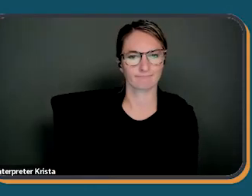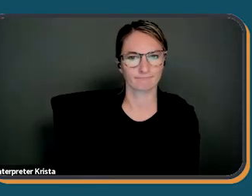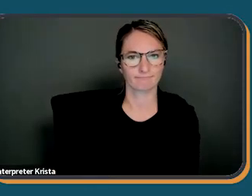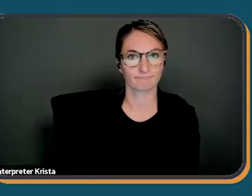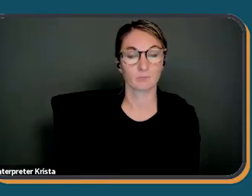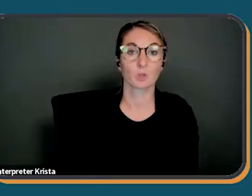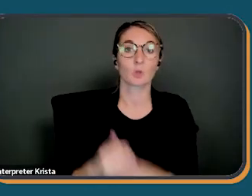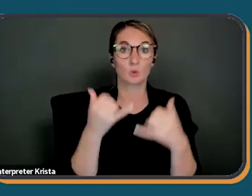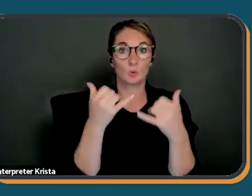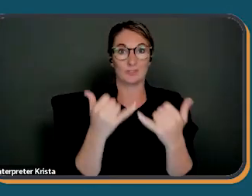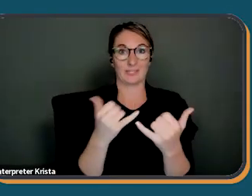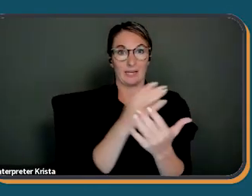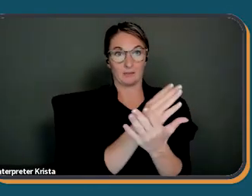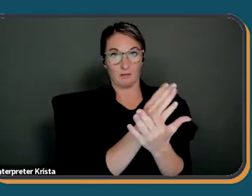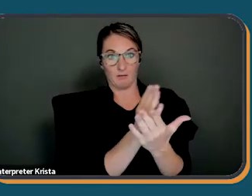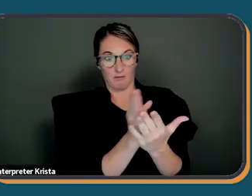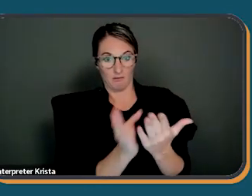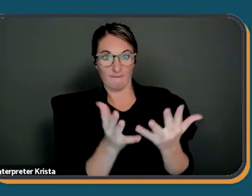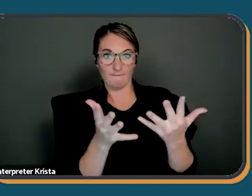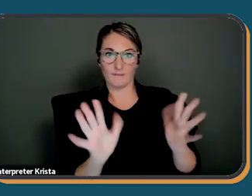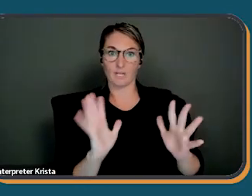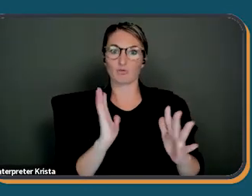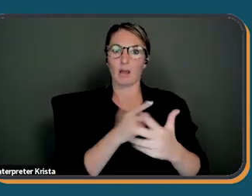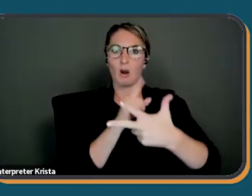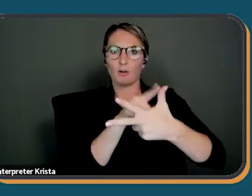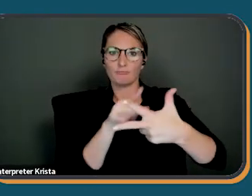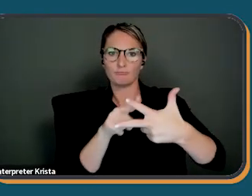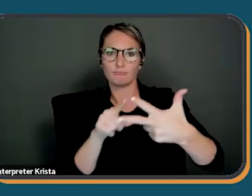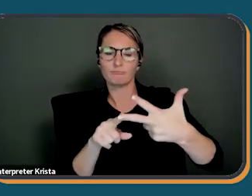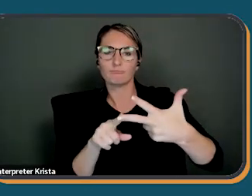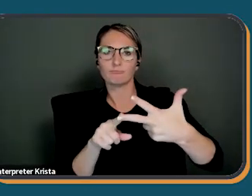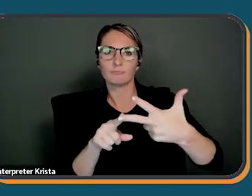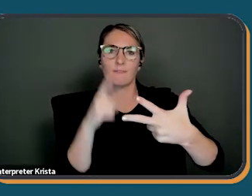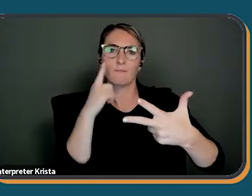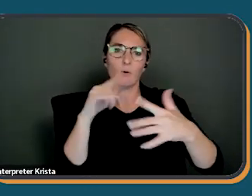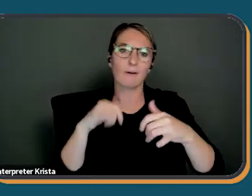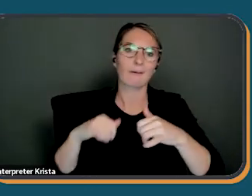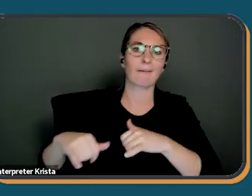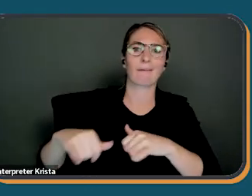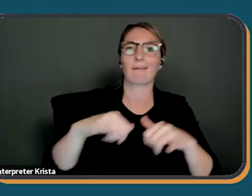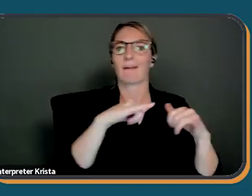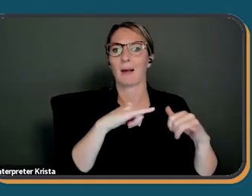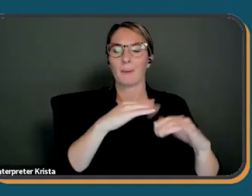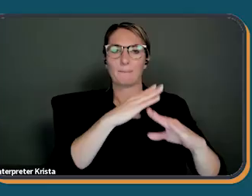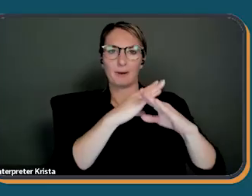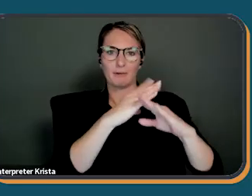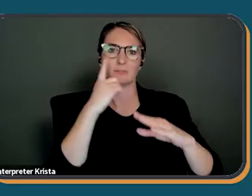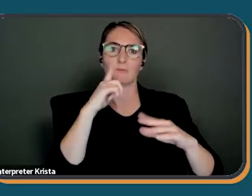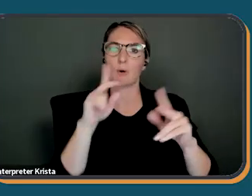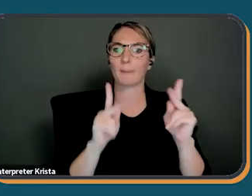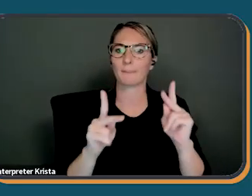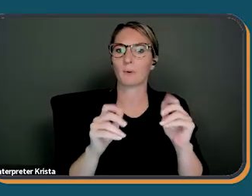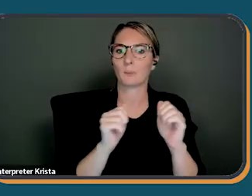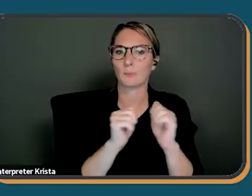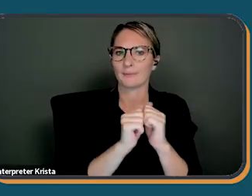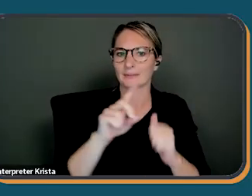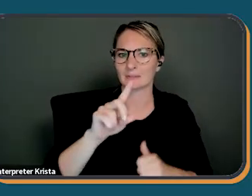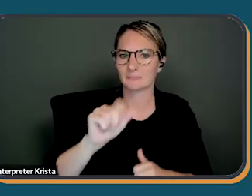we would like participants to be able to identify at least 3 common barriers to people with disabilities that face during preventive screenings.